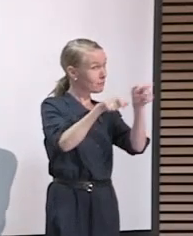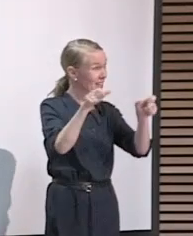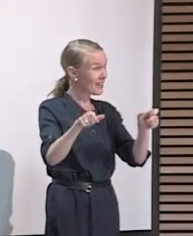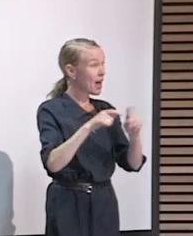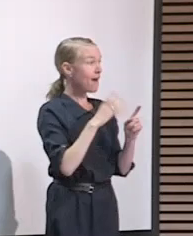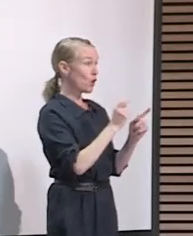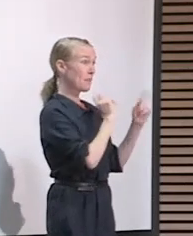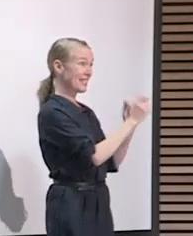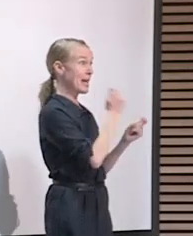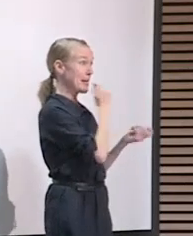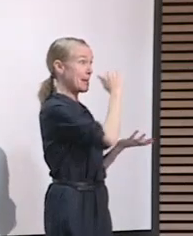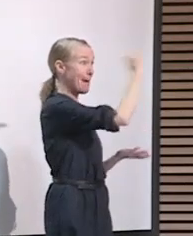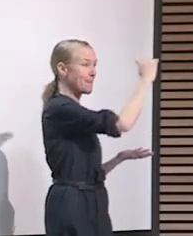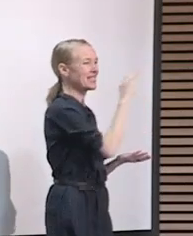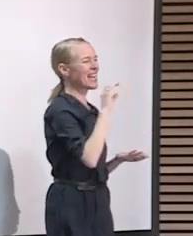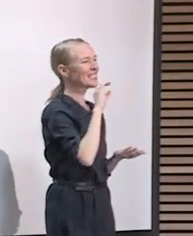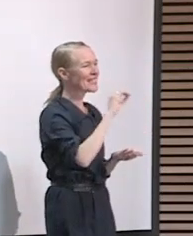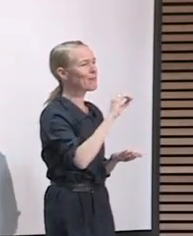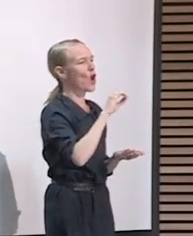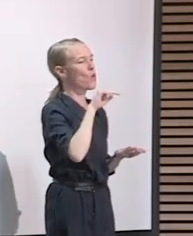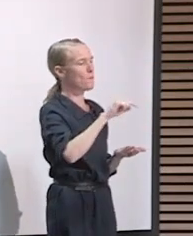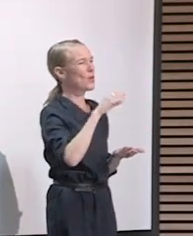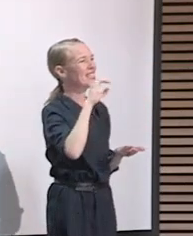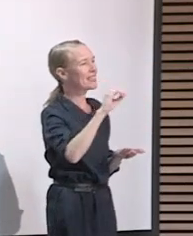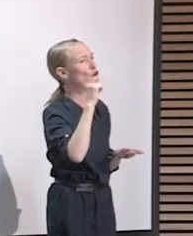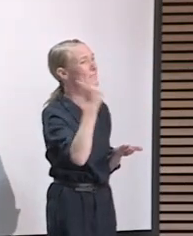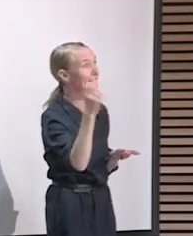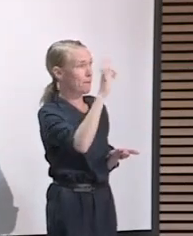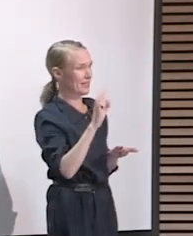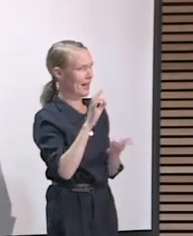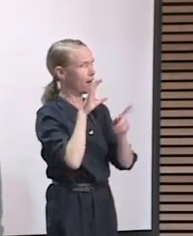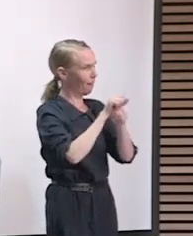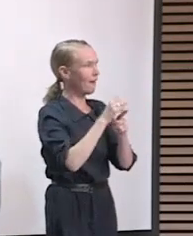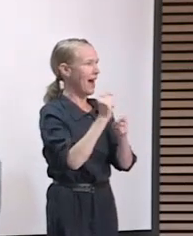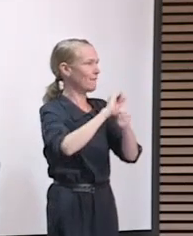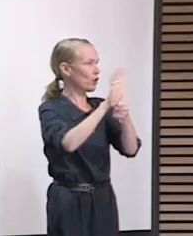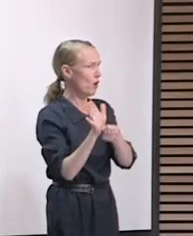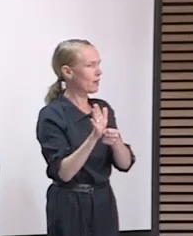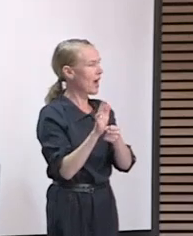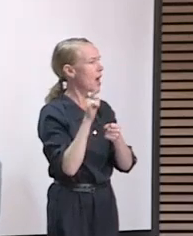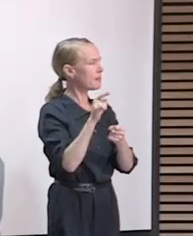cluster. First, the 37